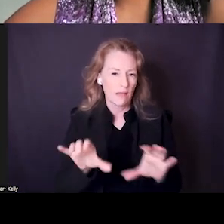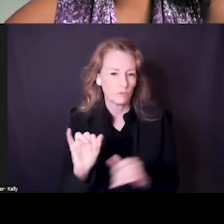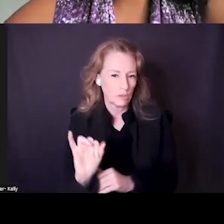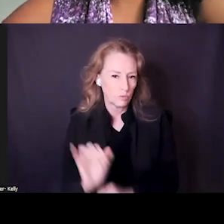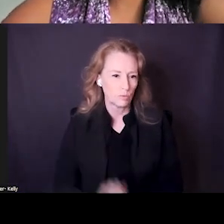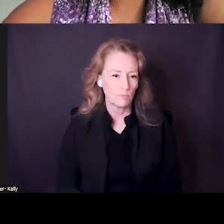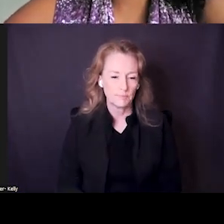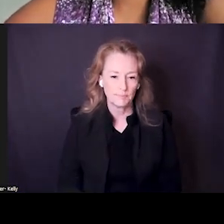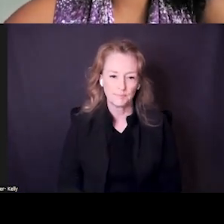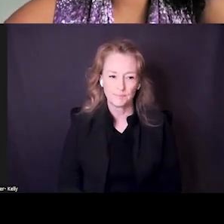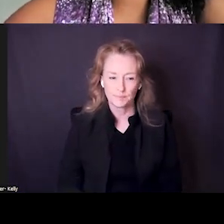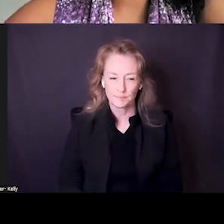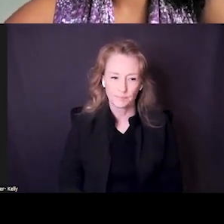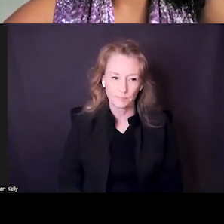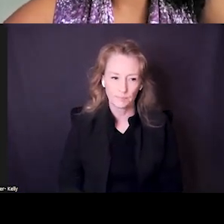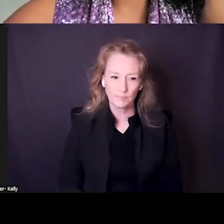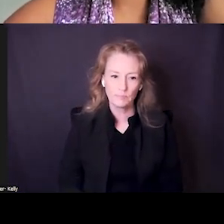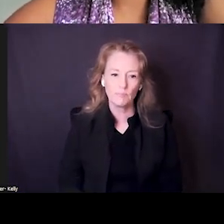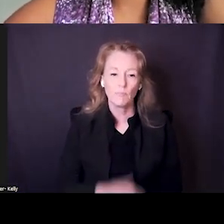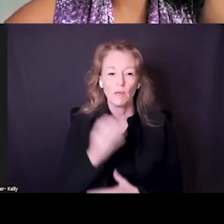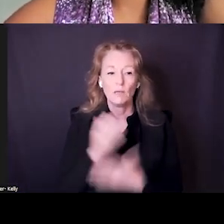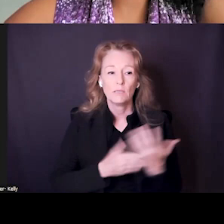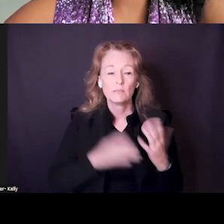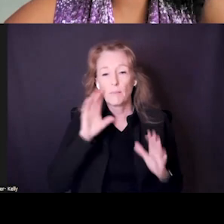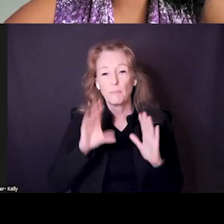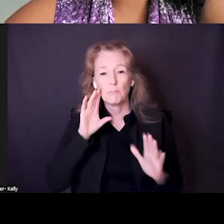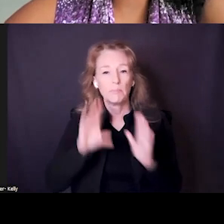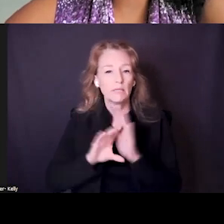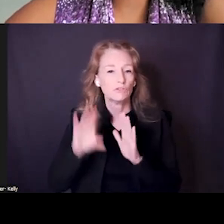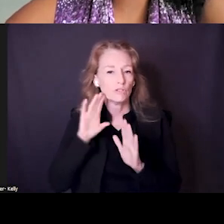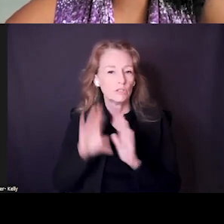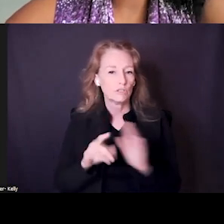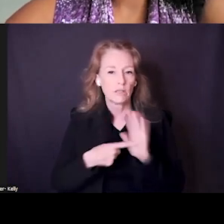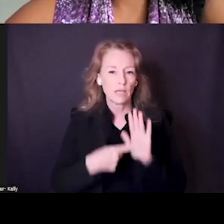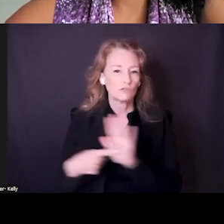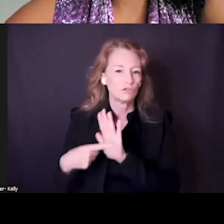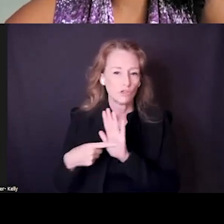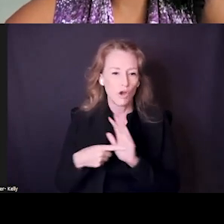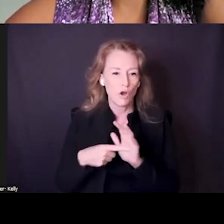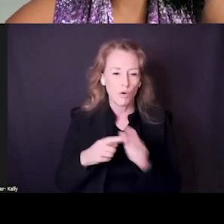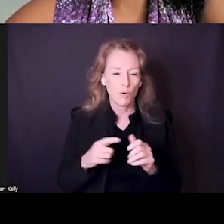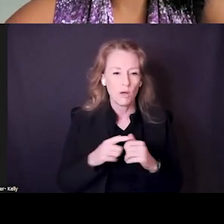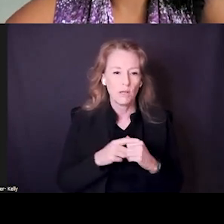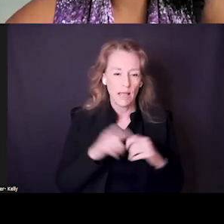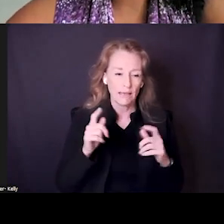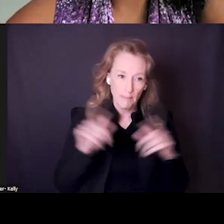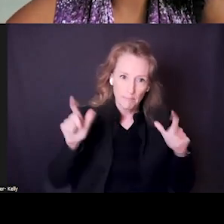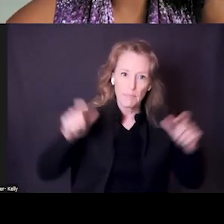SO HERE ARE PICTURES THAT HIGHLIGHT THAT WE WENT FROM THE BIG ROOM TO EVENTUALLY GOING INTO BREAK OUTS.